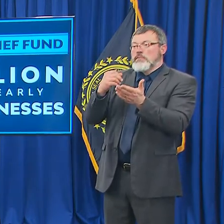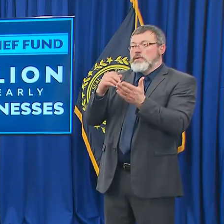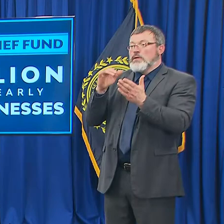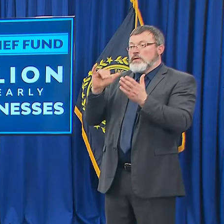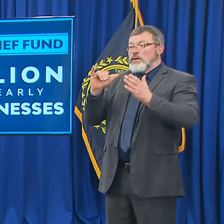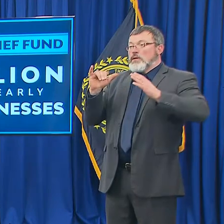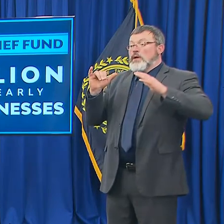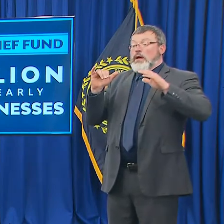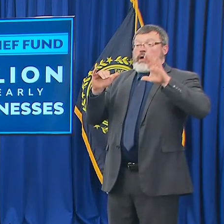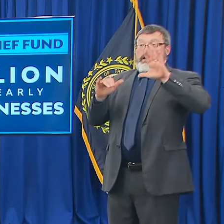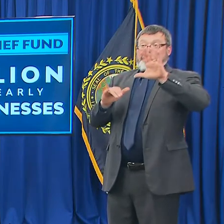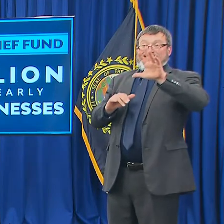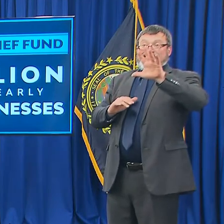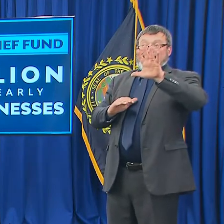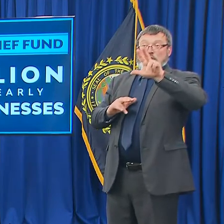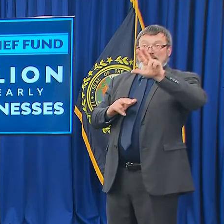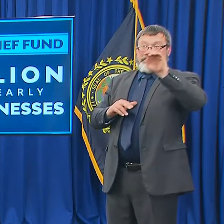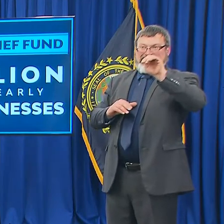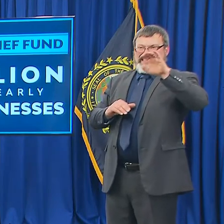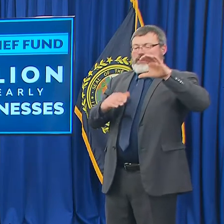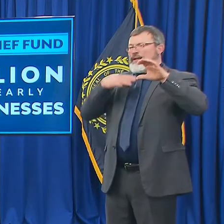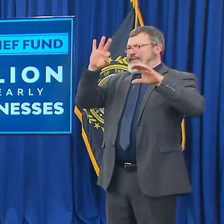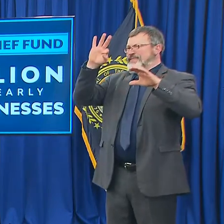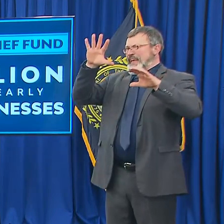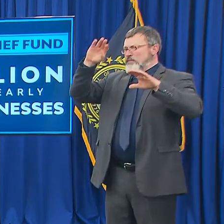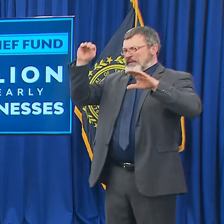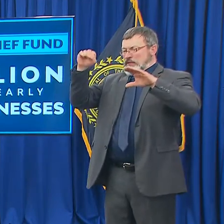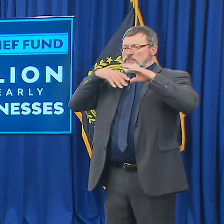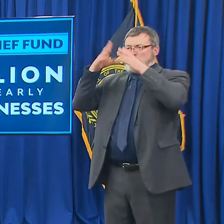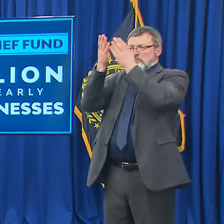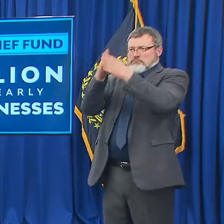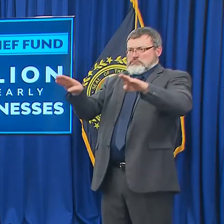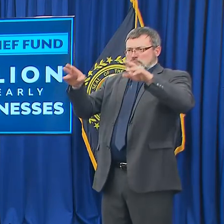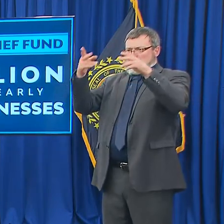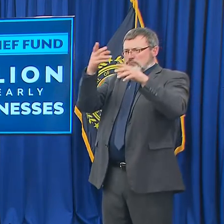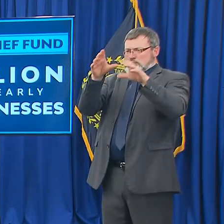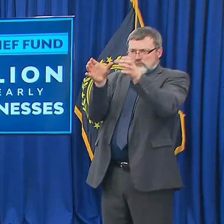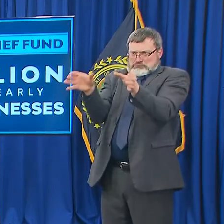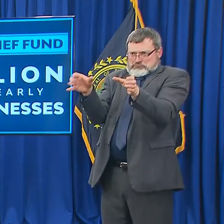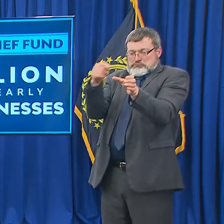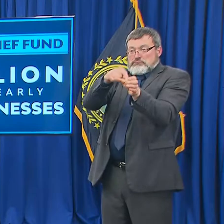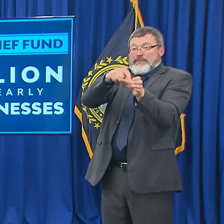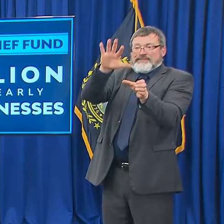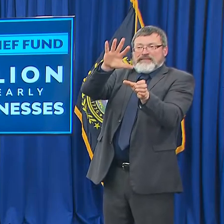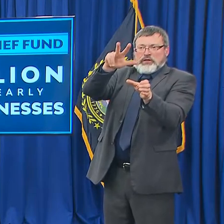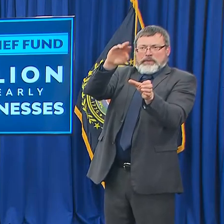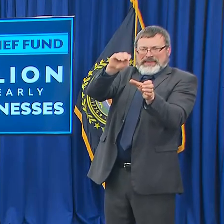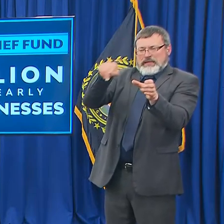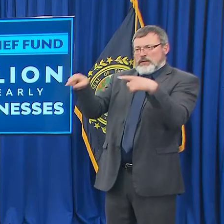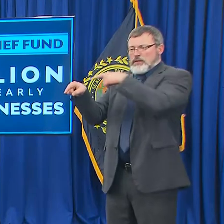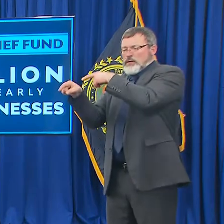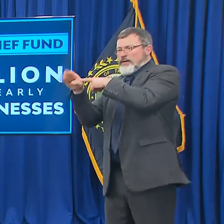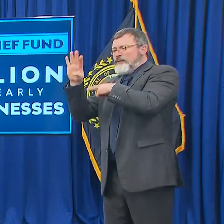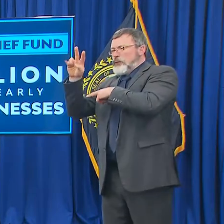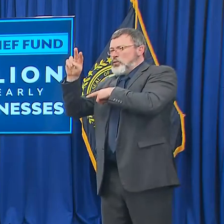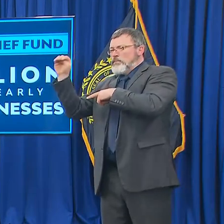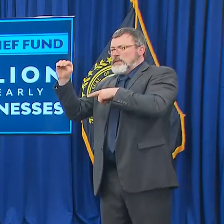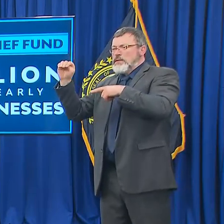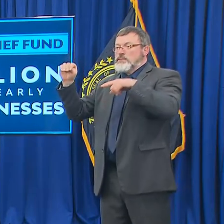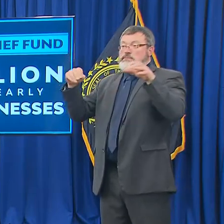So about twelve businesses got Main Street relief money in the first round came back for the second round. They don't get as much in the second round